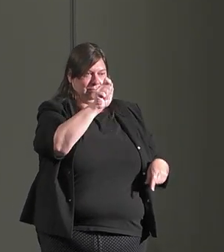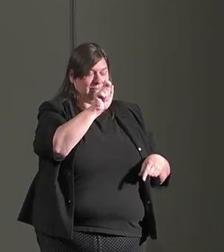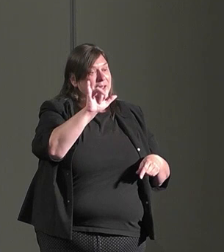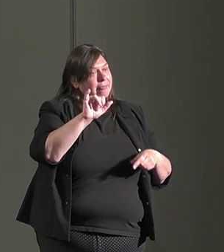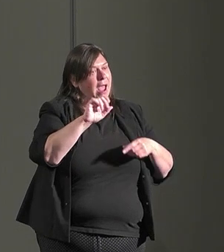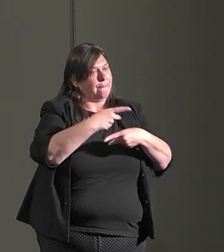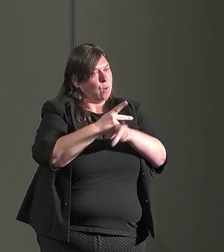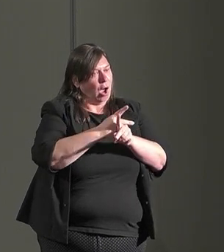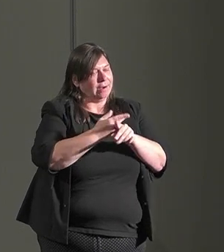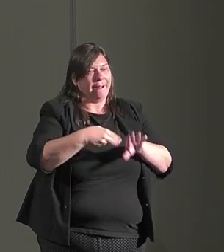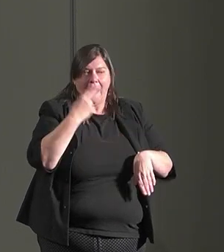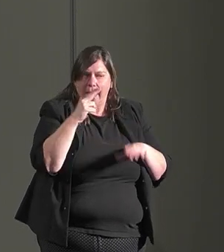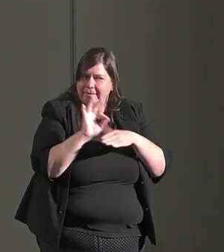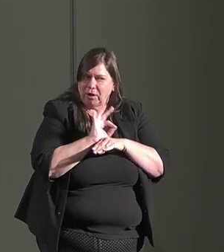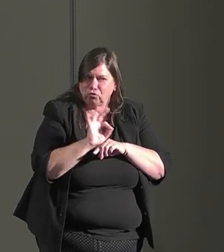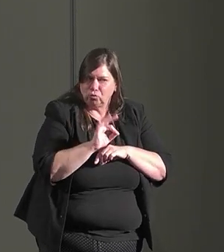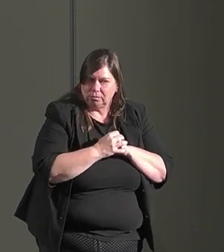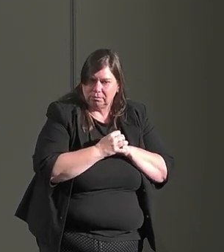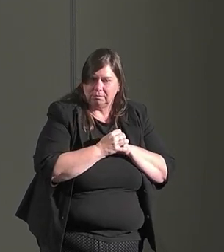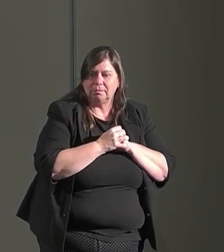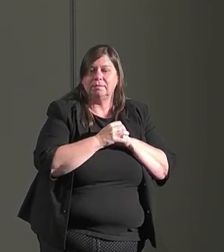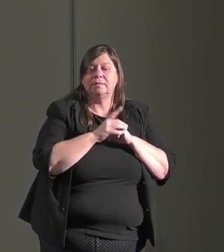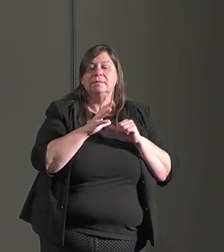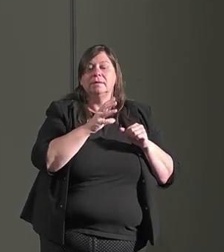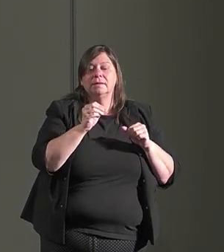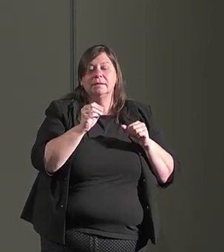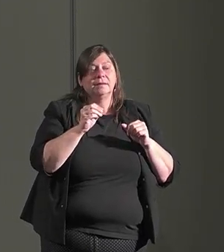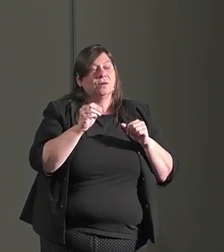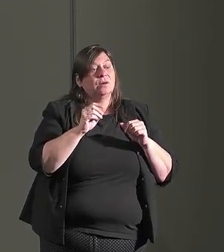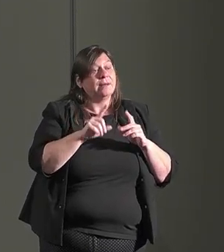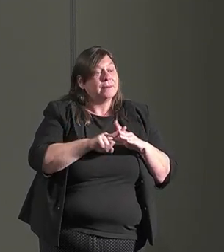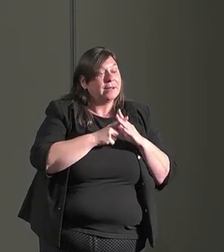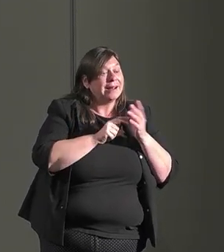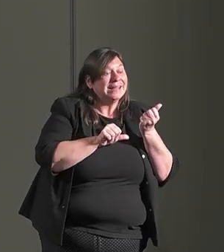We design it from the beginning with the assistive technology as part of the design